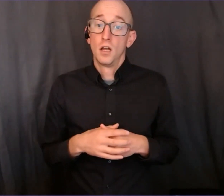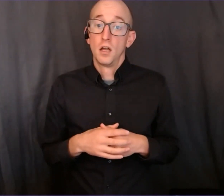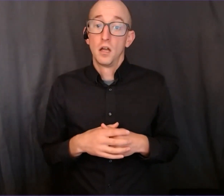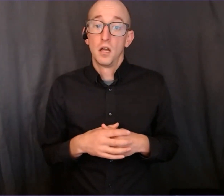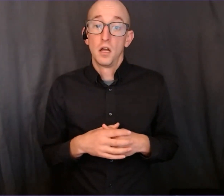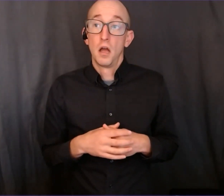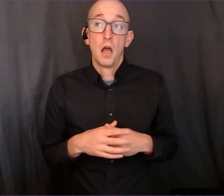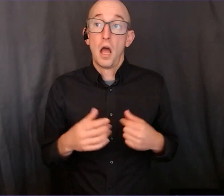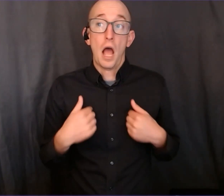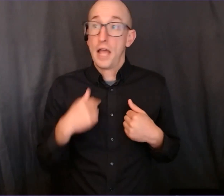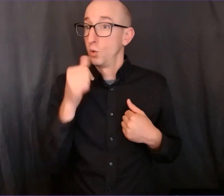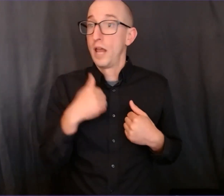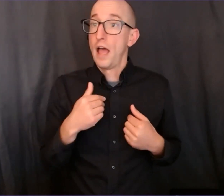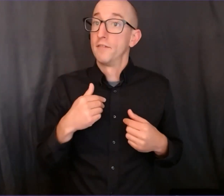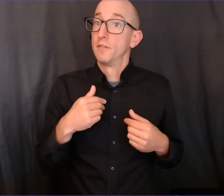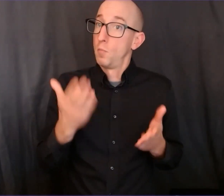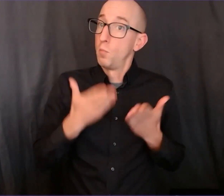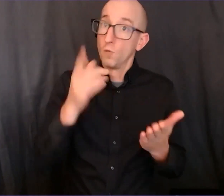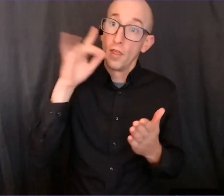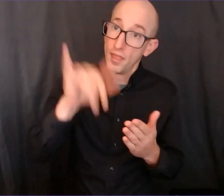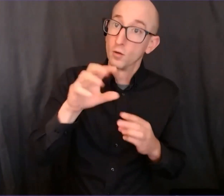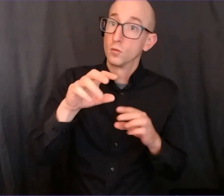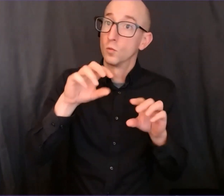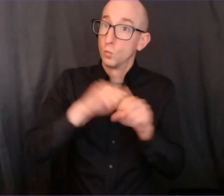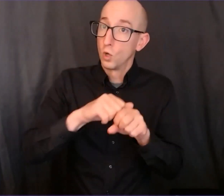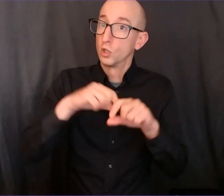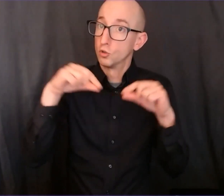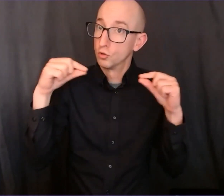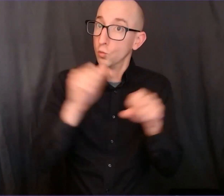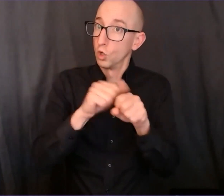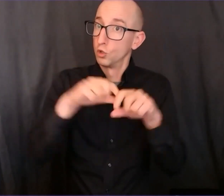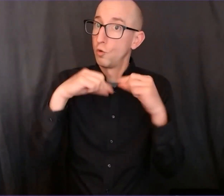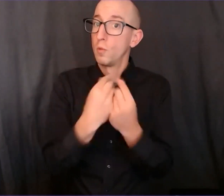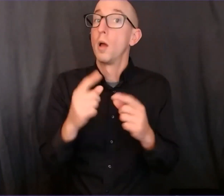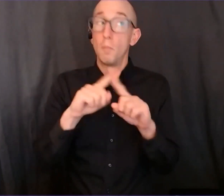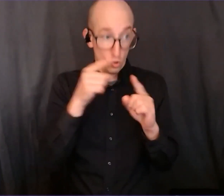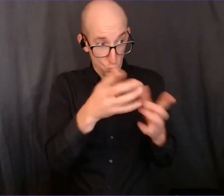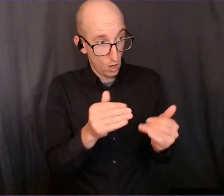with these other eligible entities. And they also must be owning, operating, or using facilities,